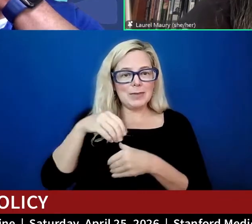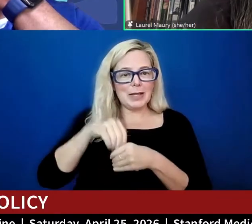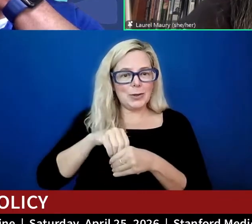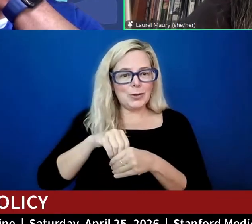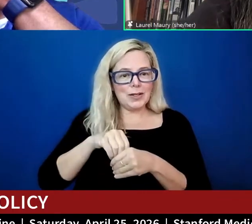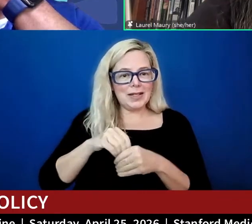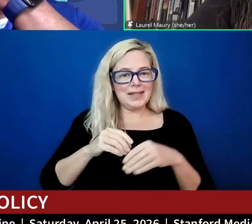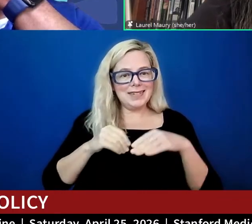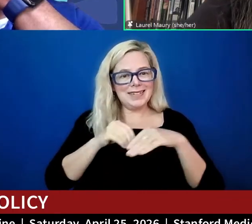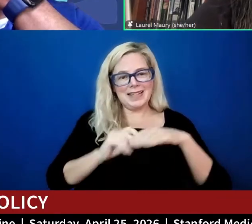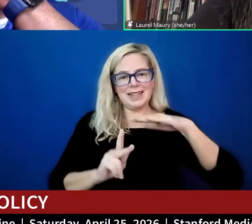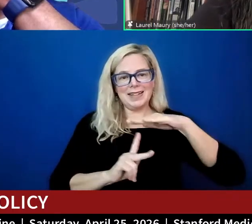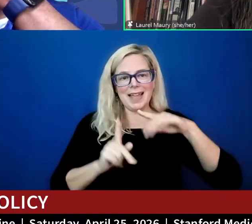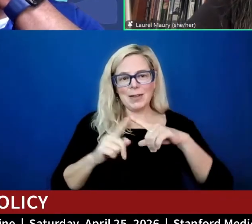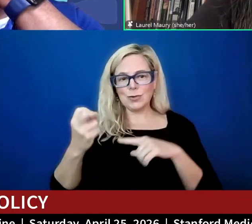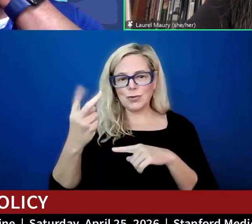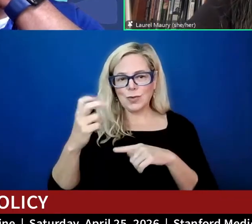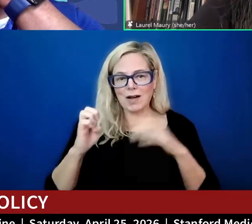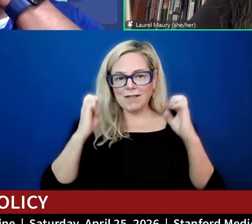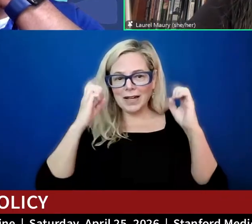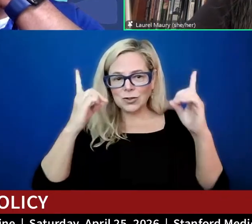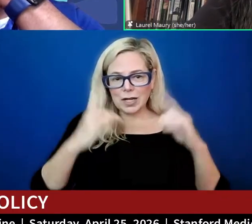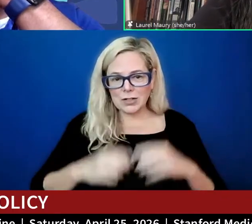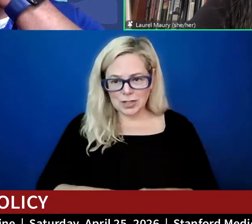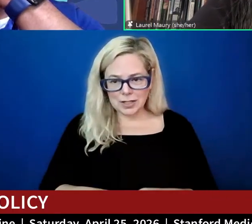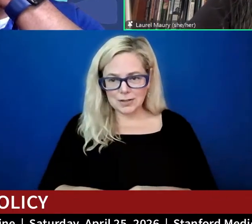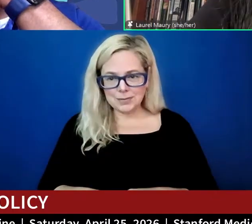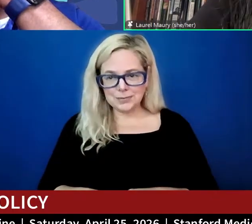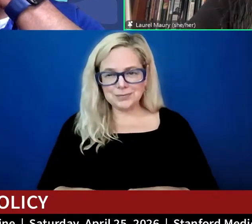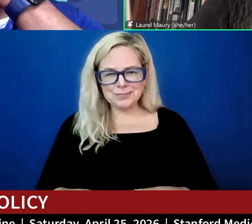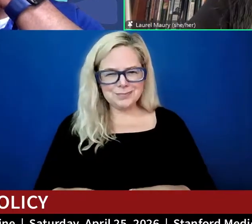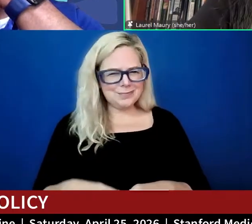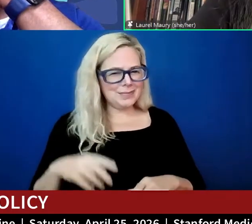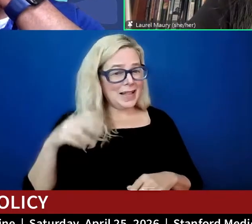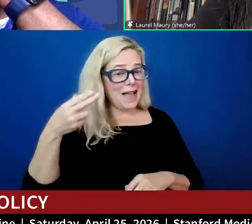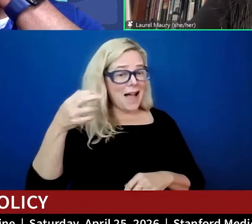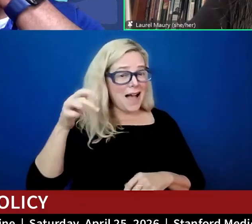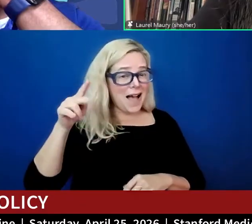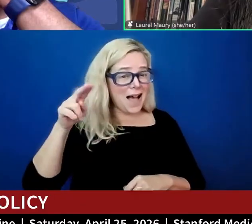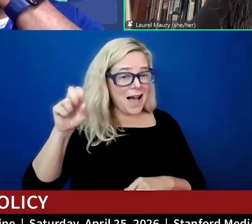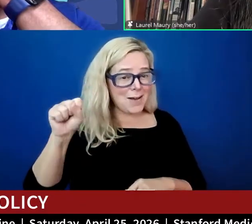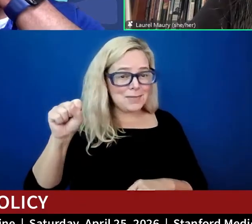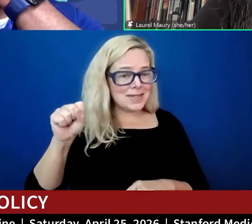they never mentioned disability except to say that people with autism tend to be more likely